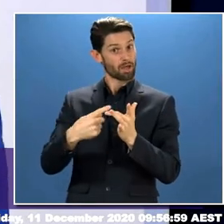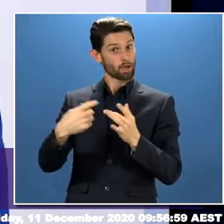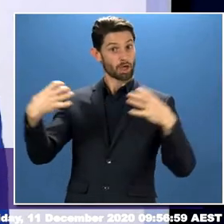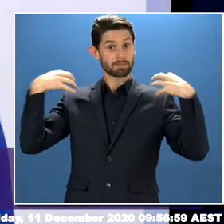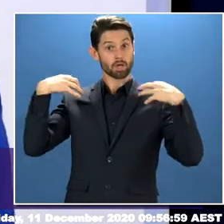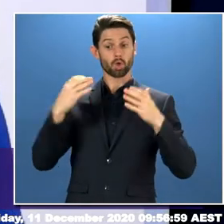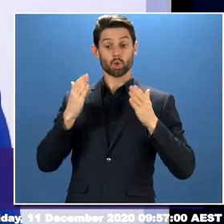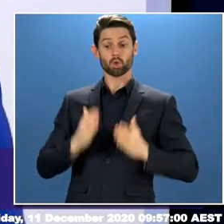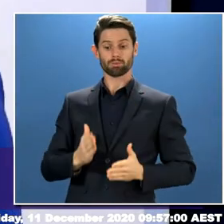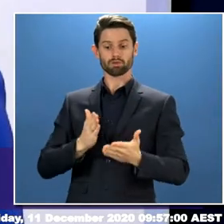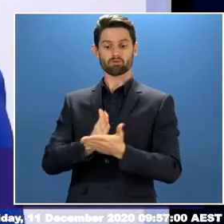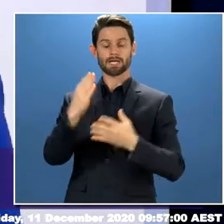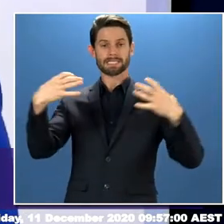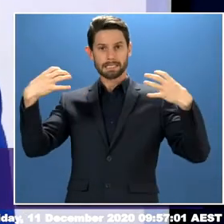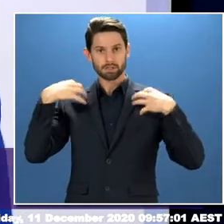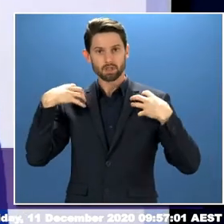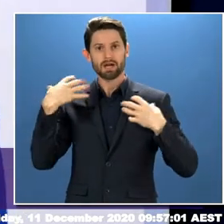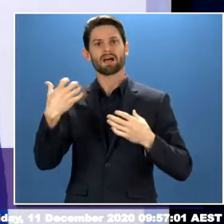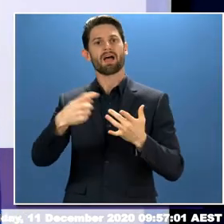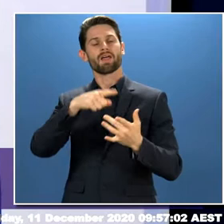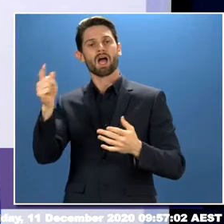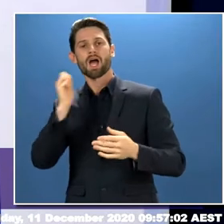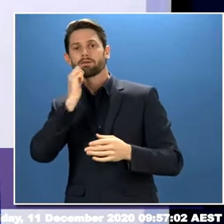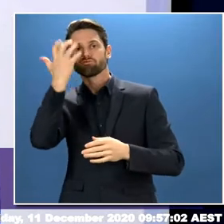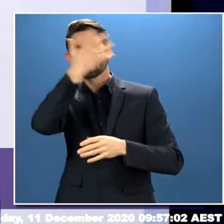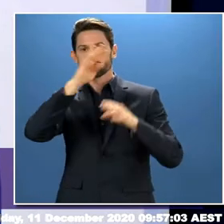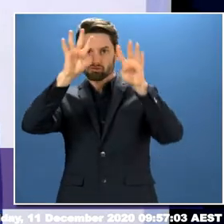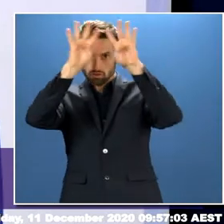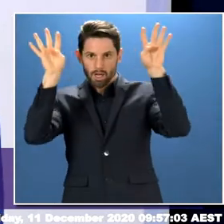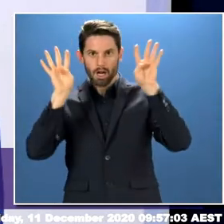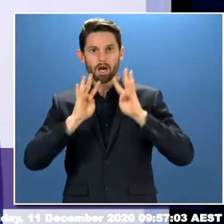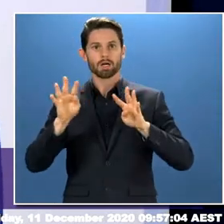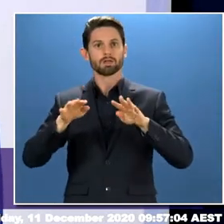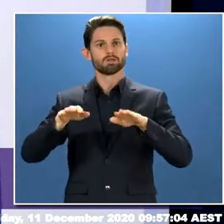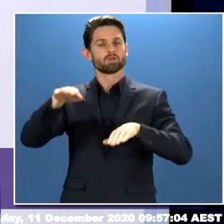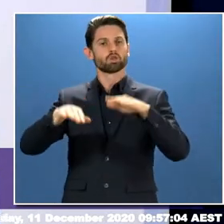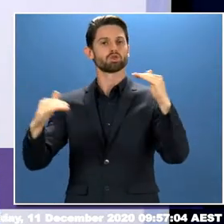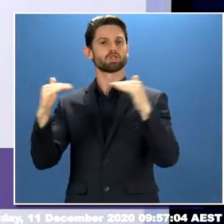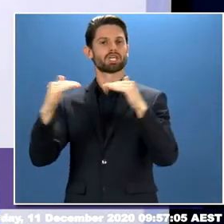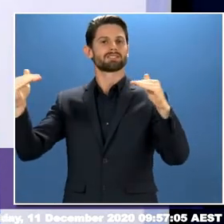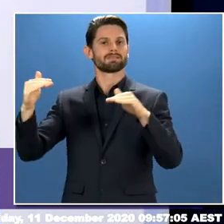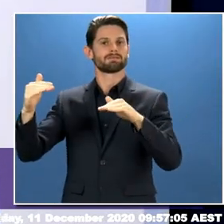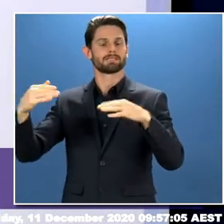An Aboriginal and Torres Strait Islander Social Justice Commissioner? Yes. And a President? Yes.